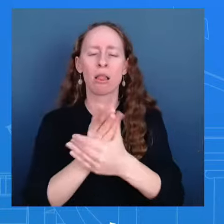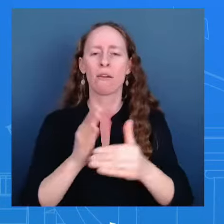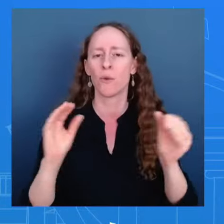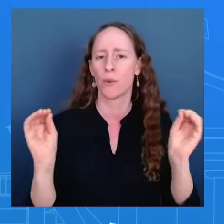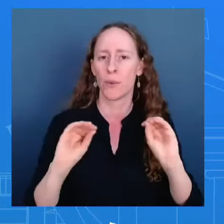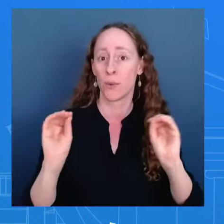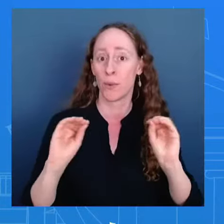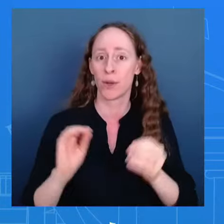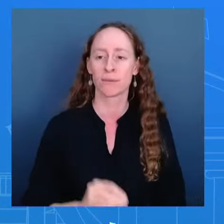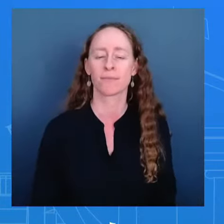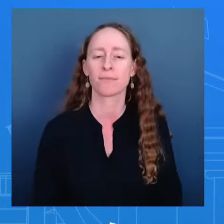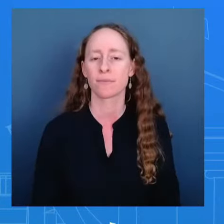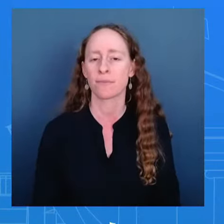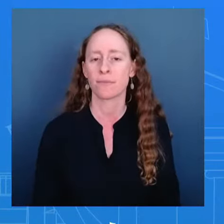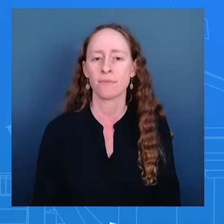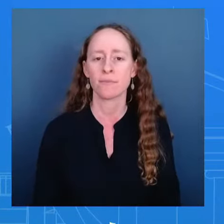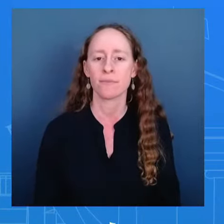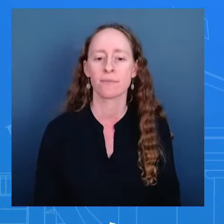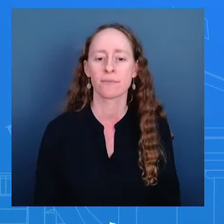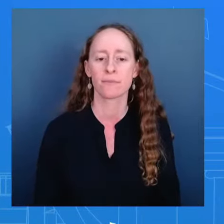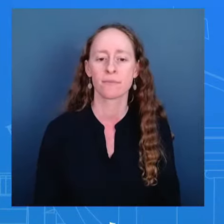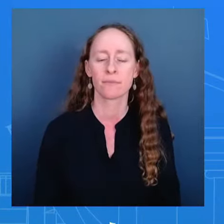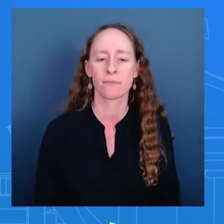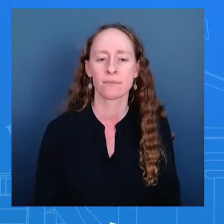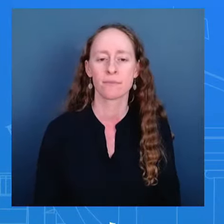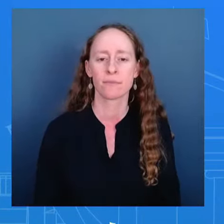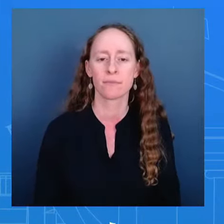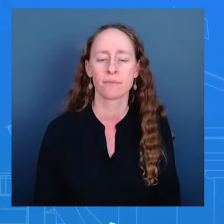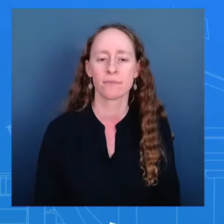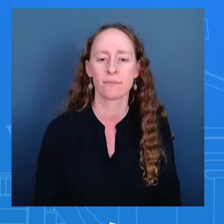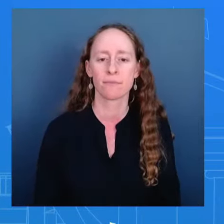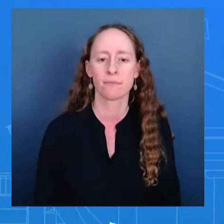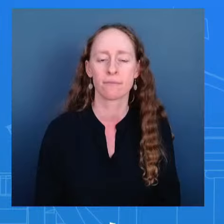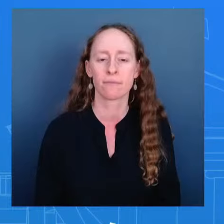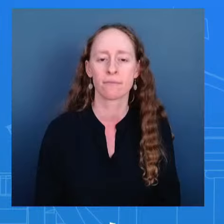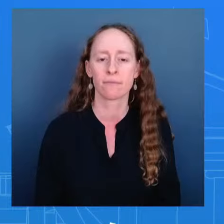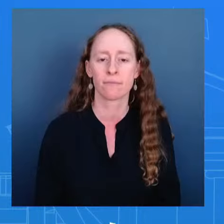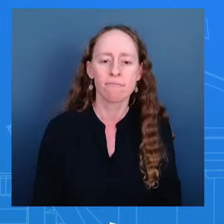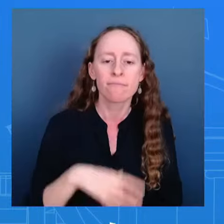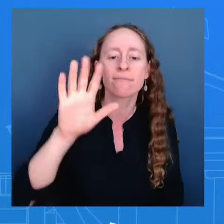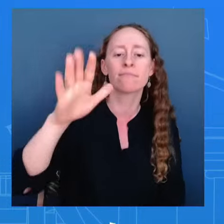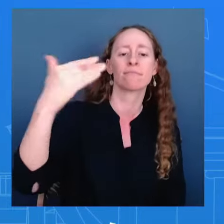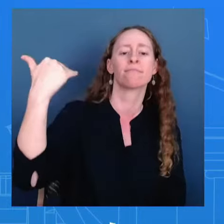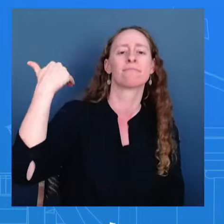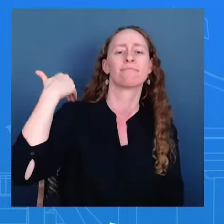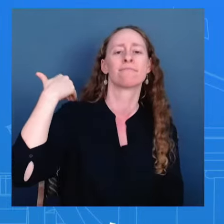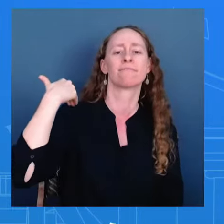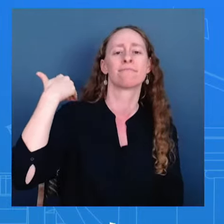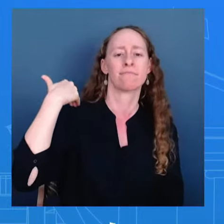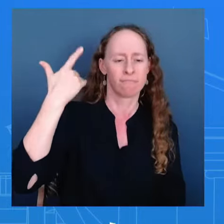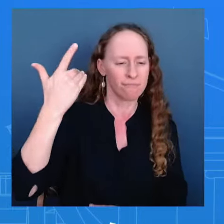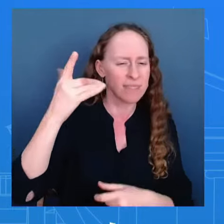had with the president New Mexico a month ago? They committed to new actions on the border. I'm wondering if you've seen an impact with that